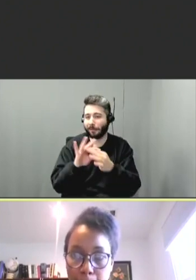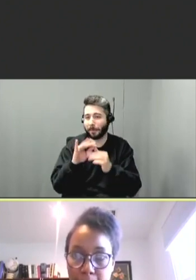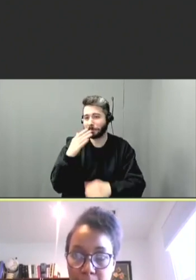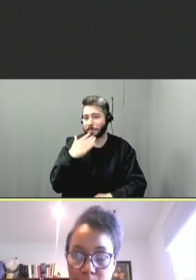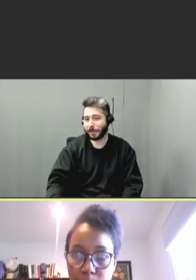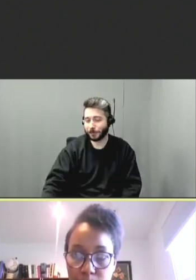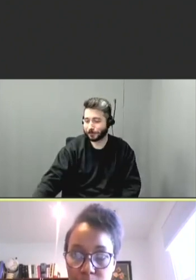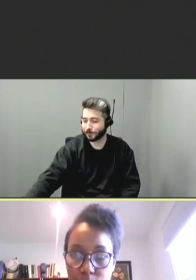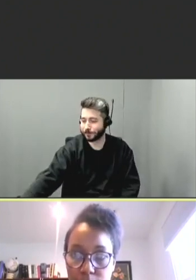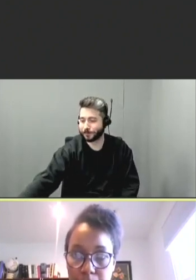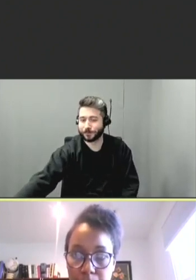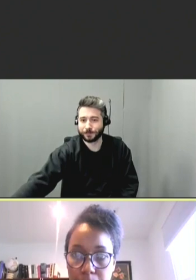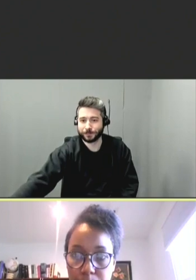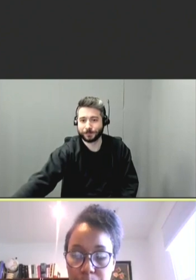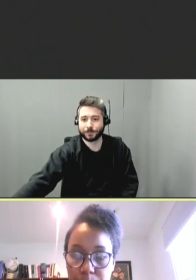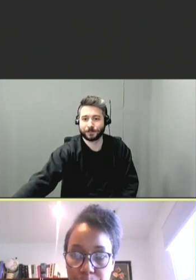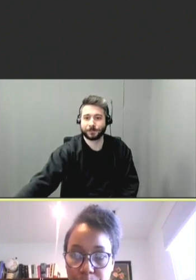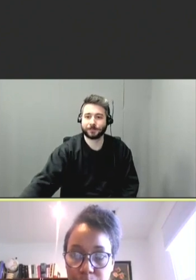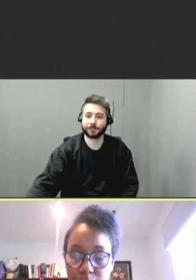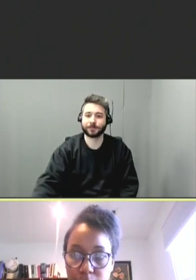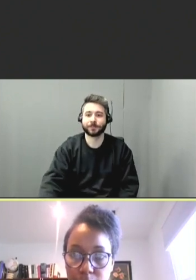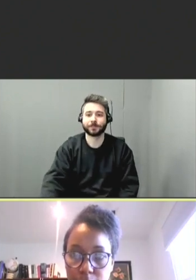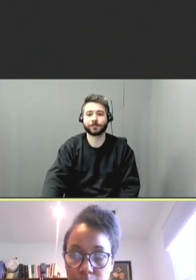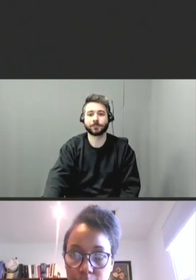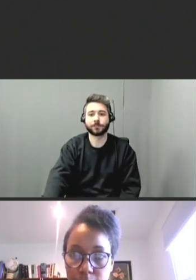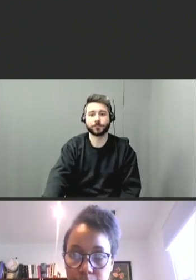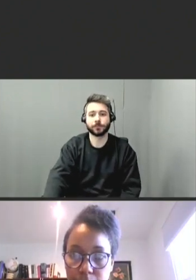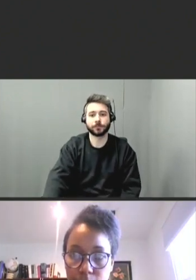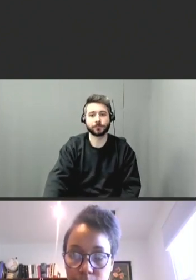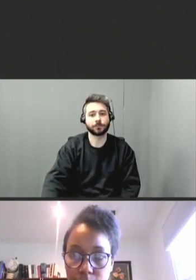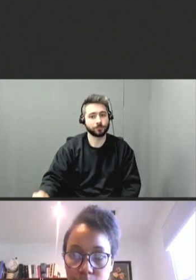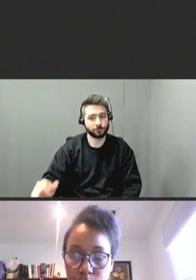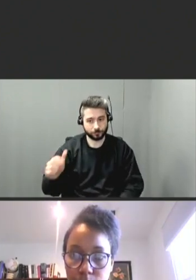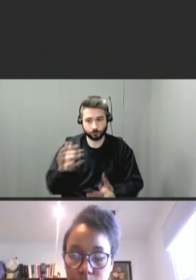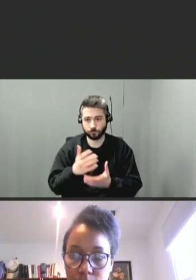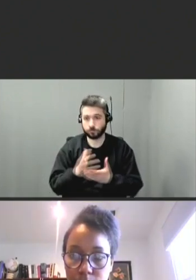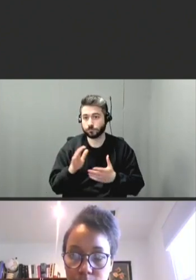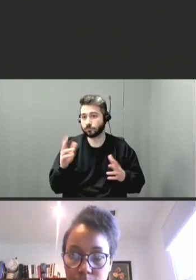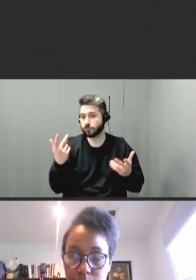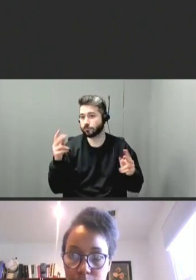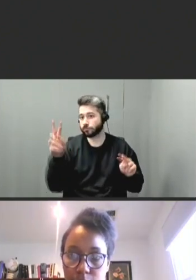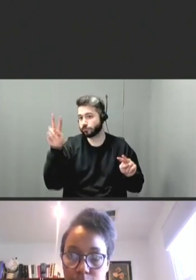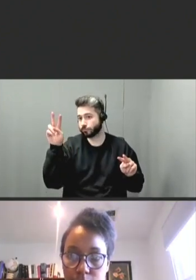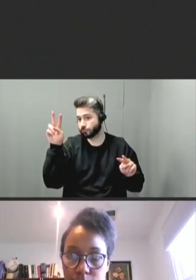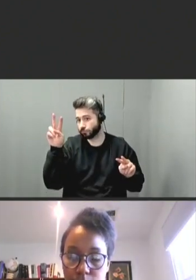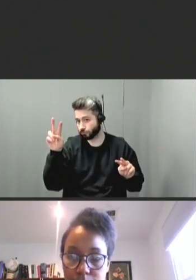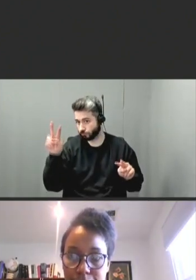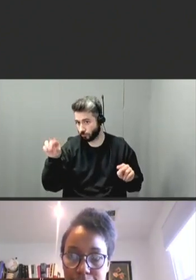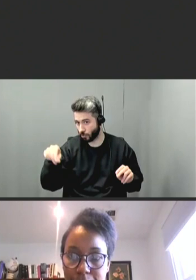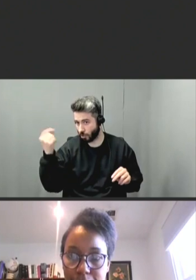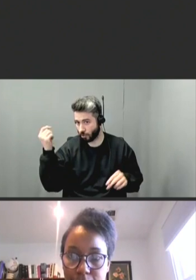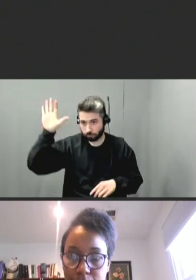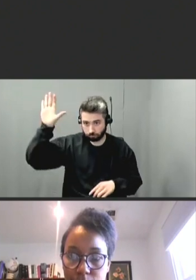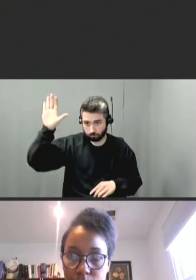Robert Hopkins: All right, I don't see any other hands up at this point.